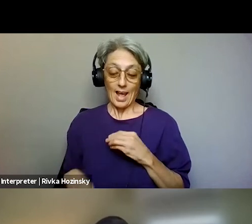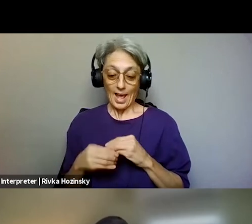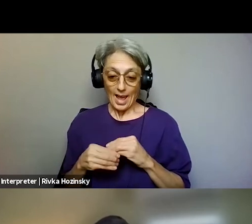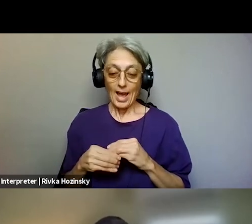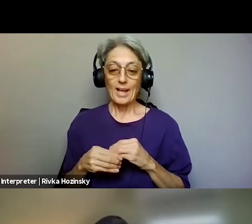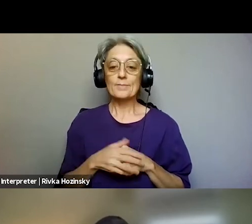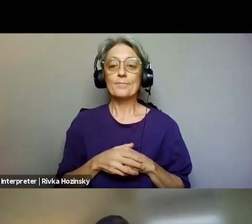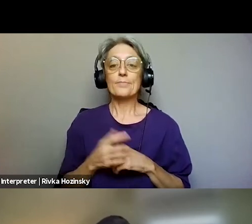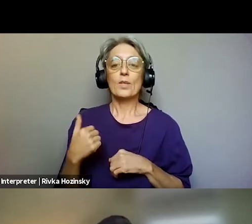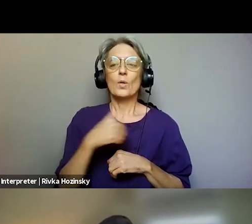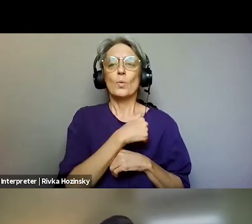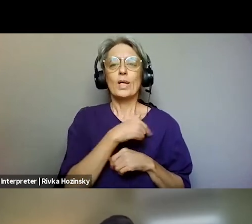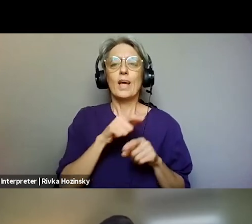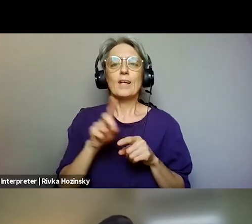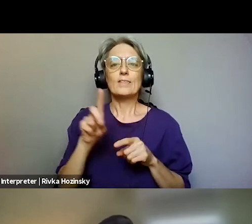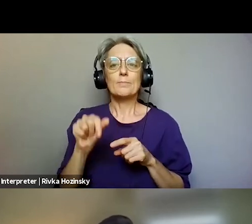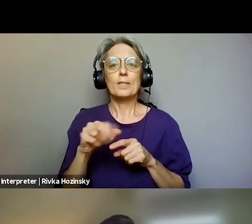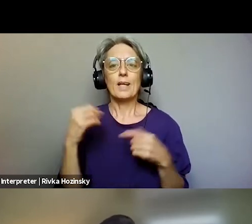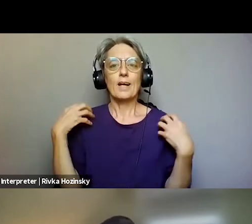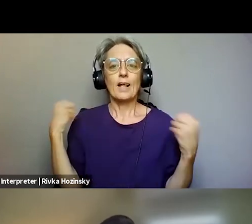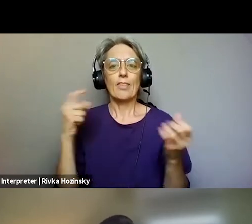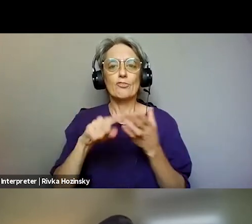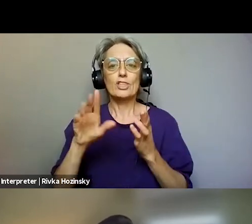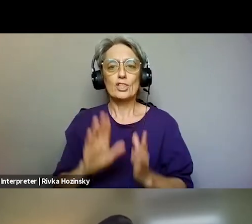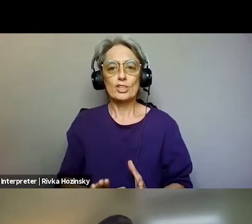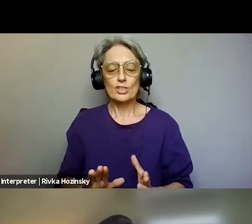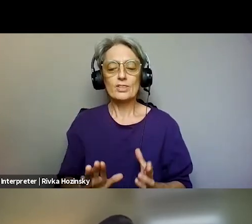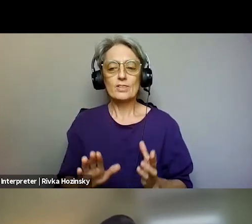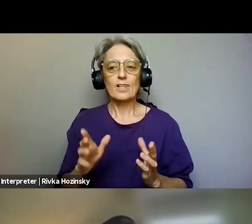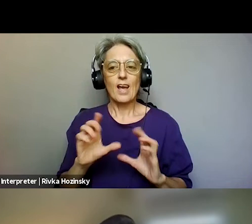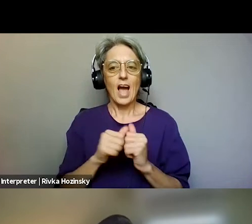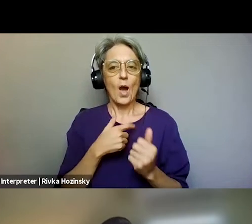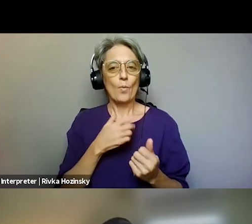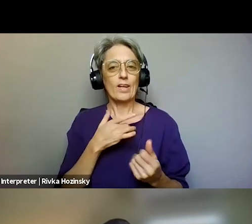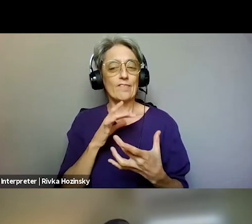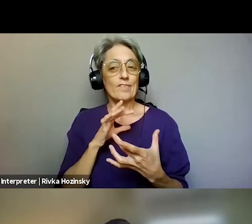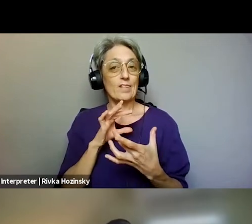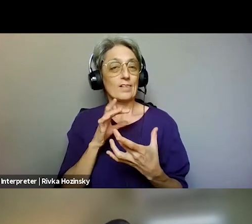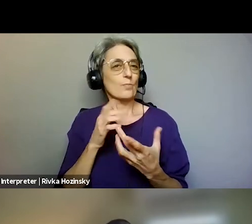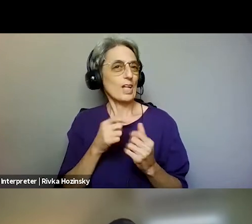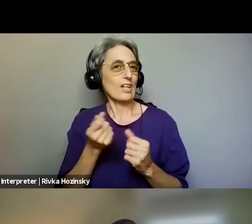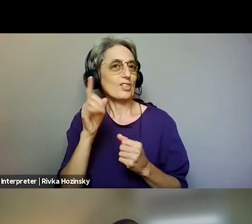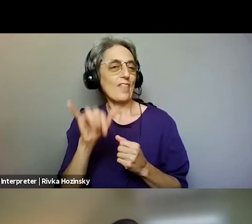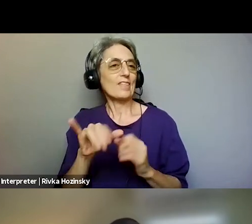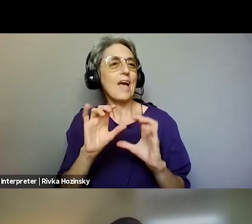enhanced researchers can and can really relate to is how do we address these commonalities